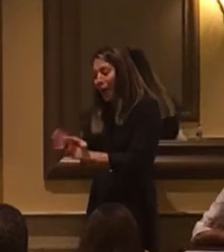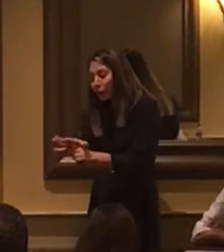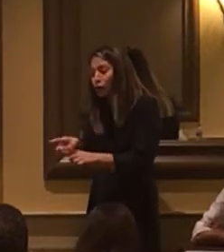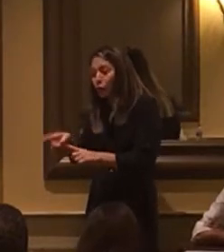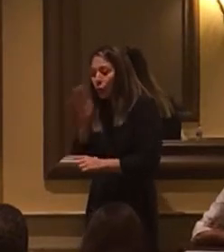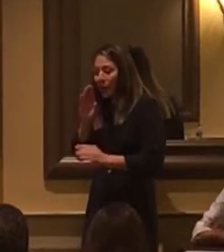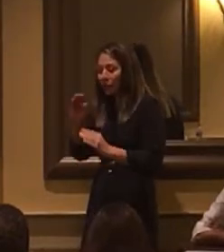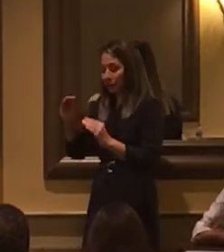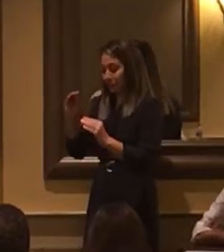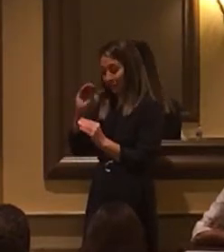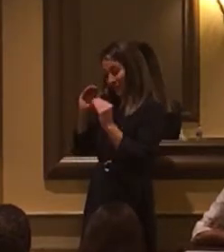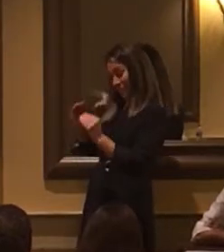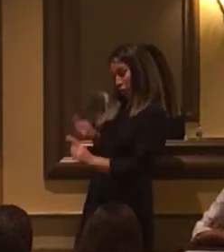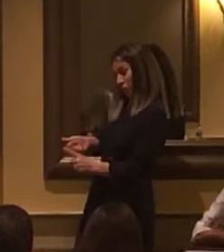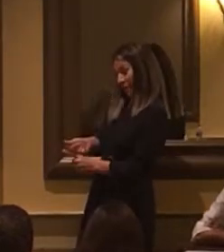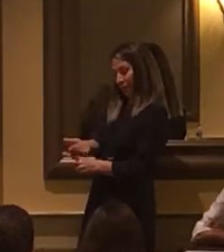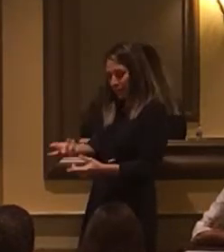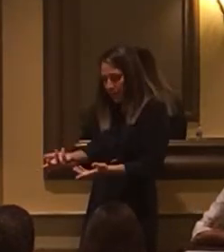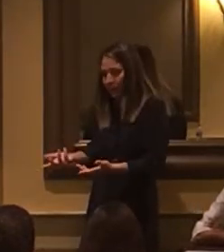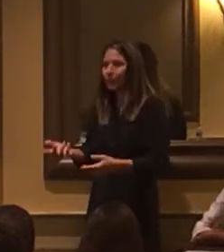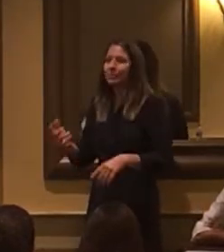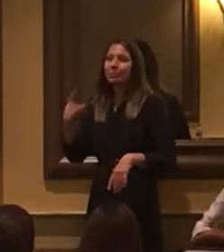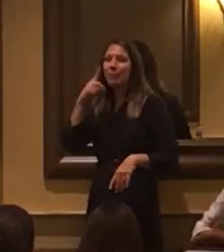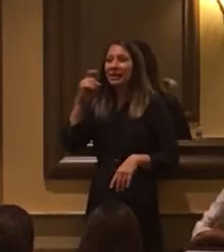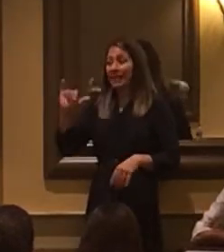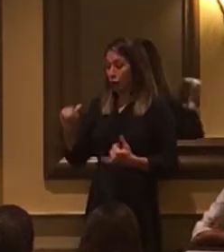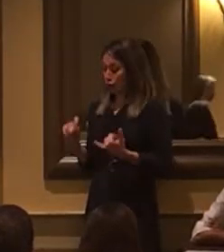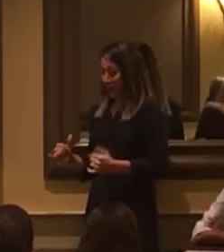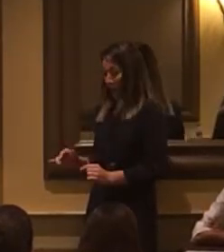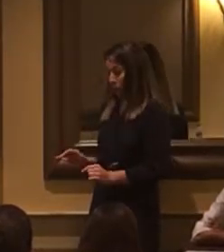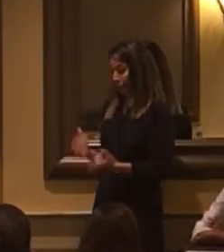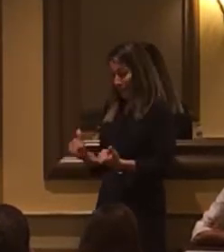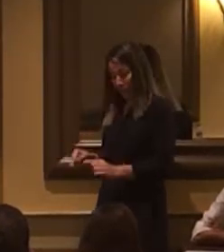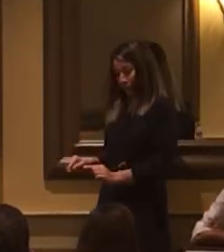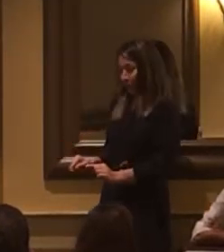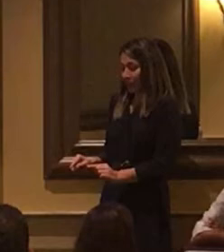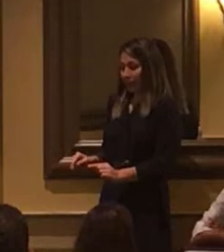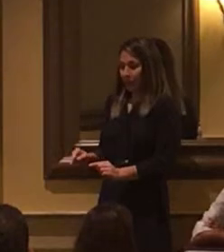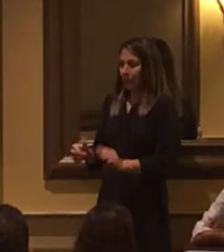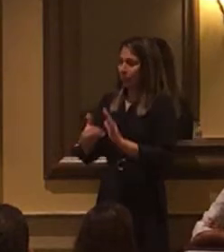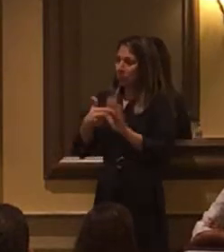you like right now, I just said to myself